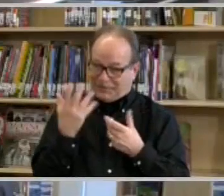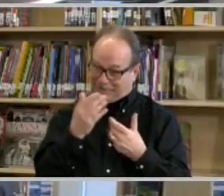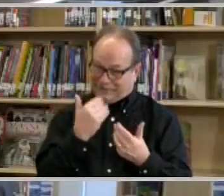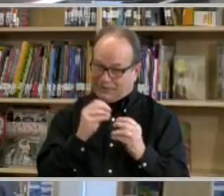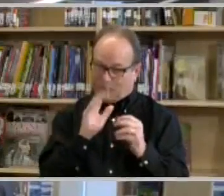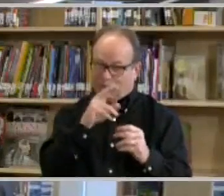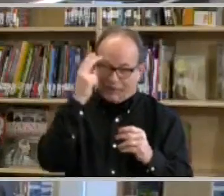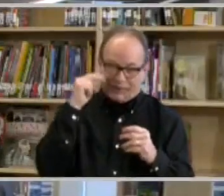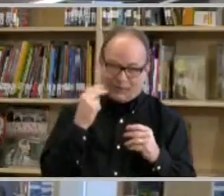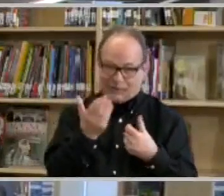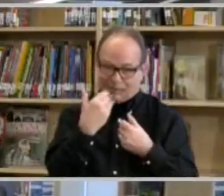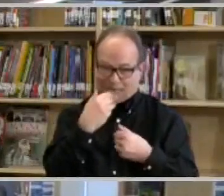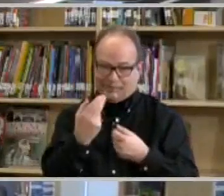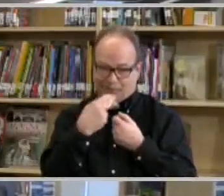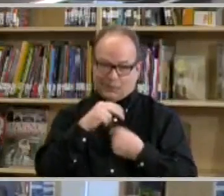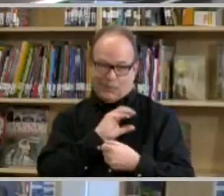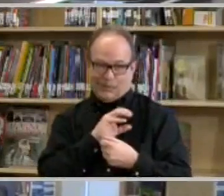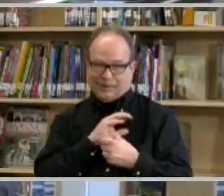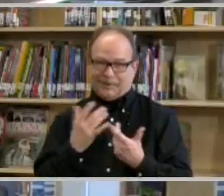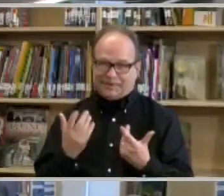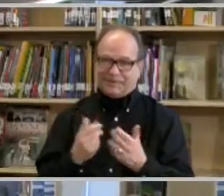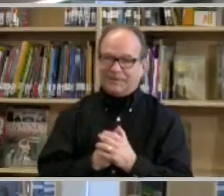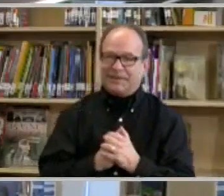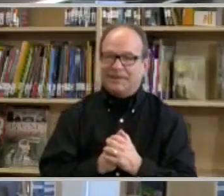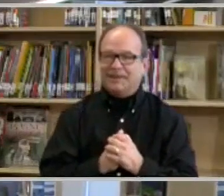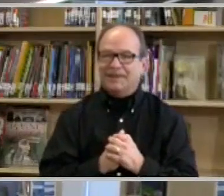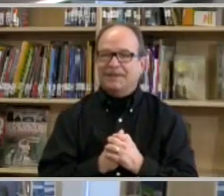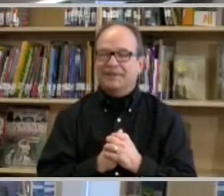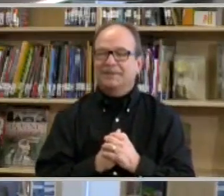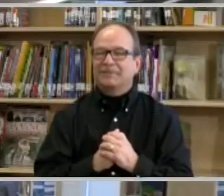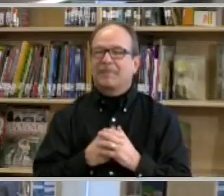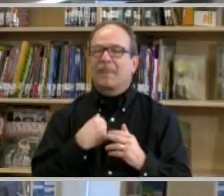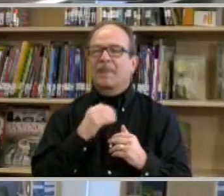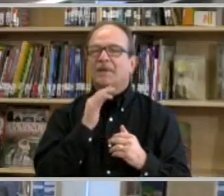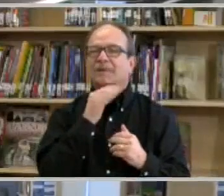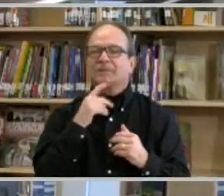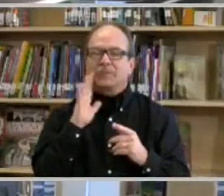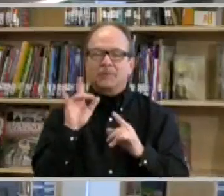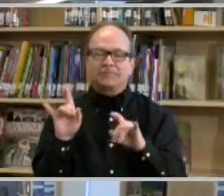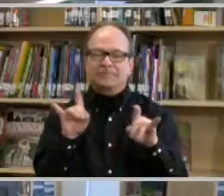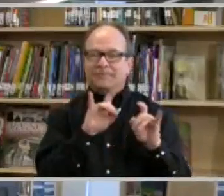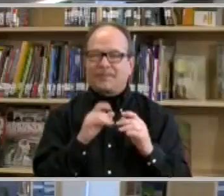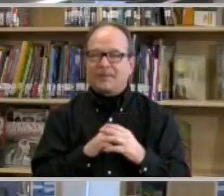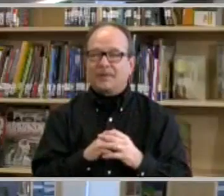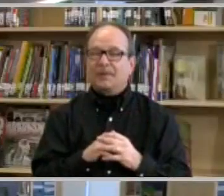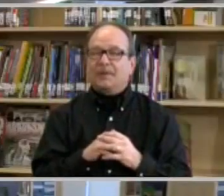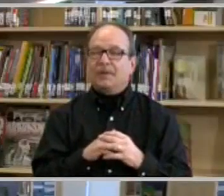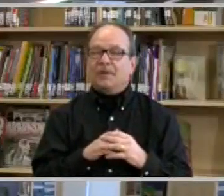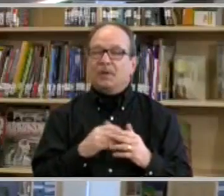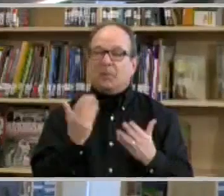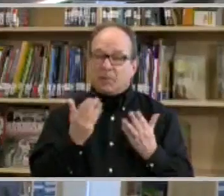THEY WANT TO GET ON. THAT'S RIGHT. I'M GOING TO TRY AND SEE IF I